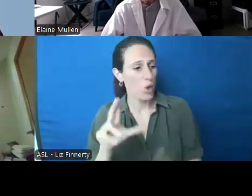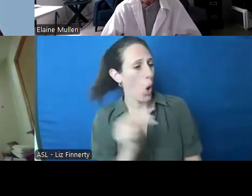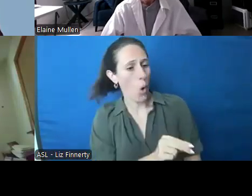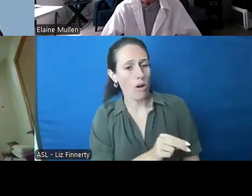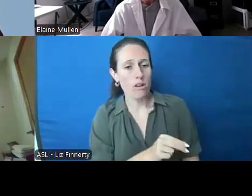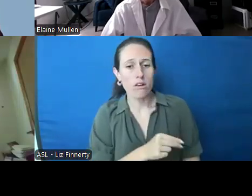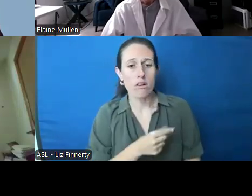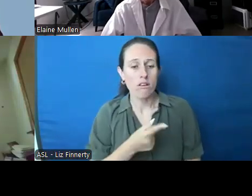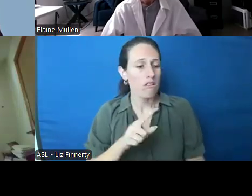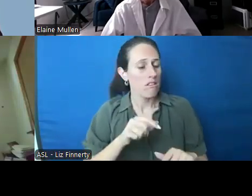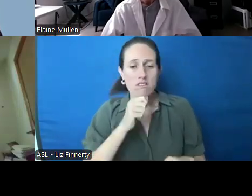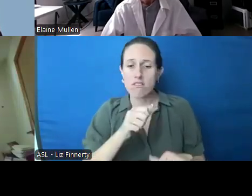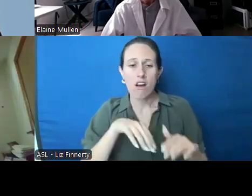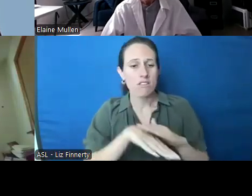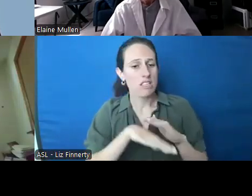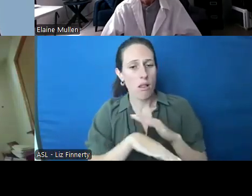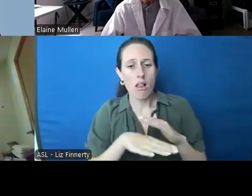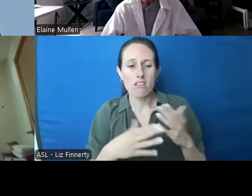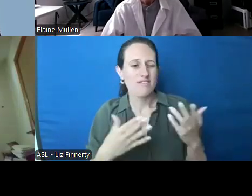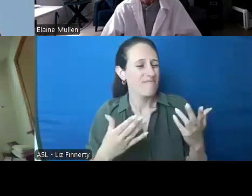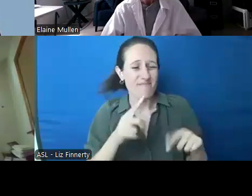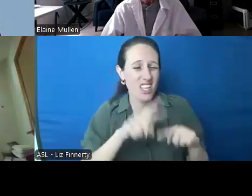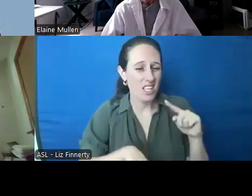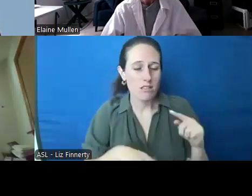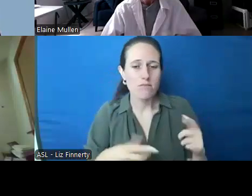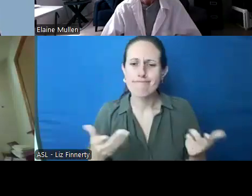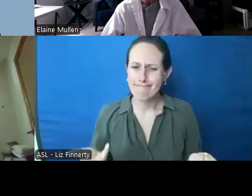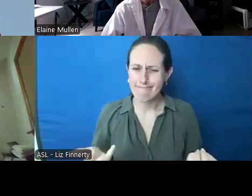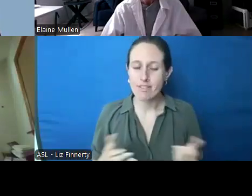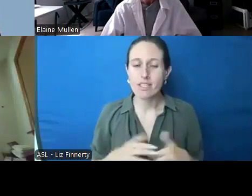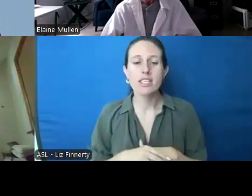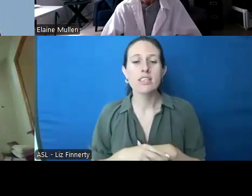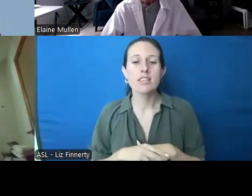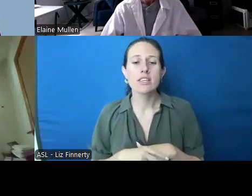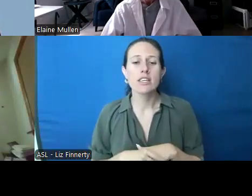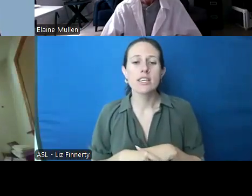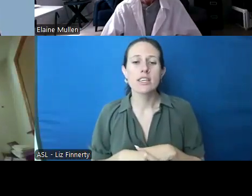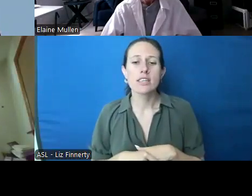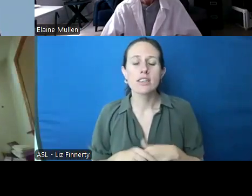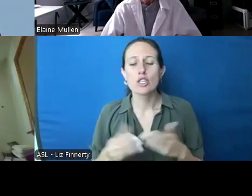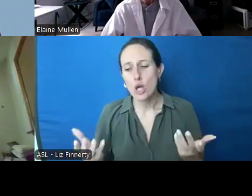the time I probably didn't know a lot about legal aspects and this is before ADA, but I understood at least there were